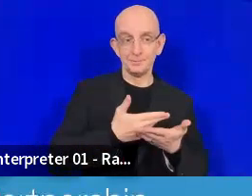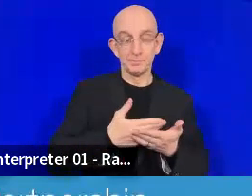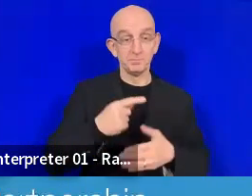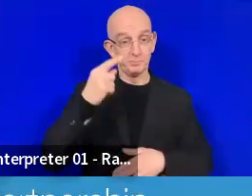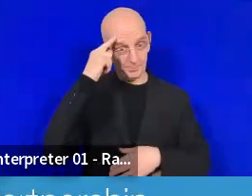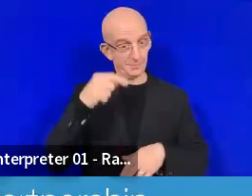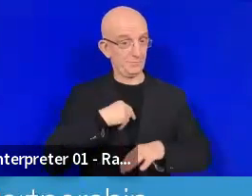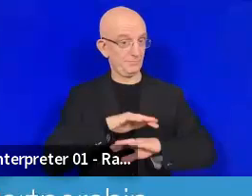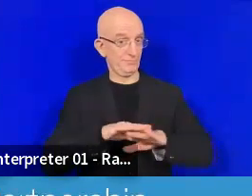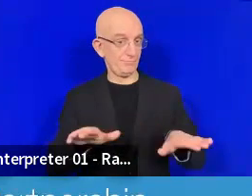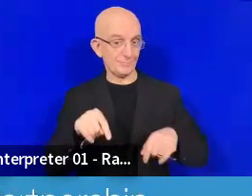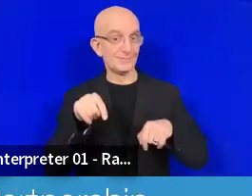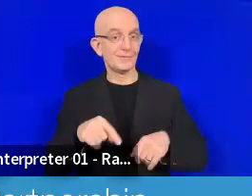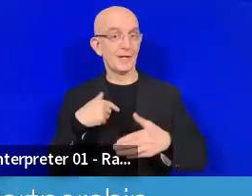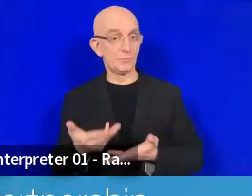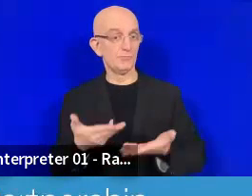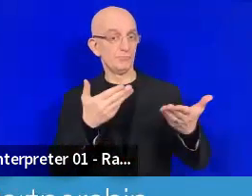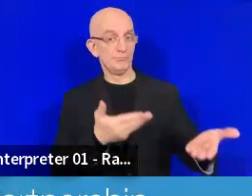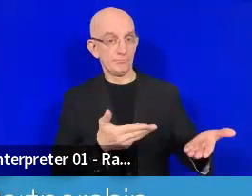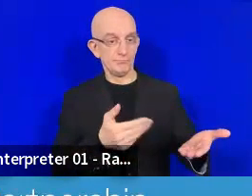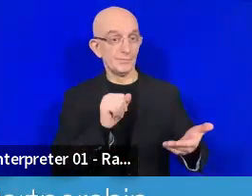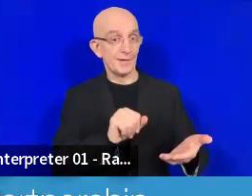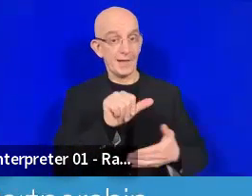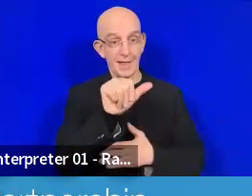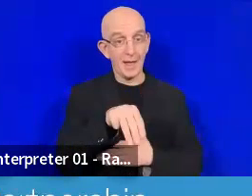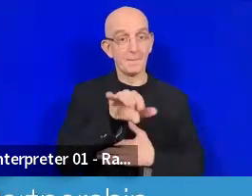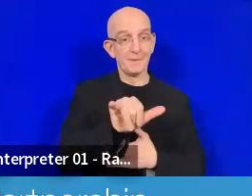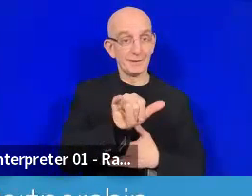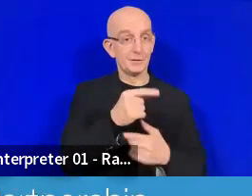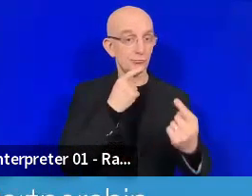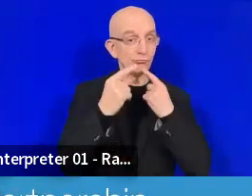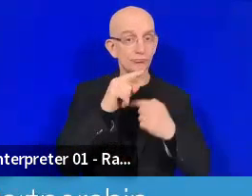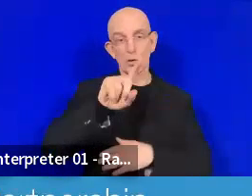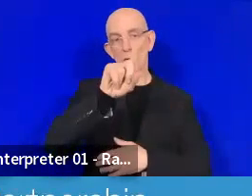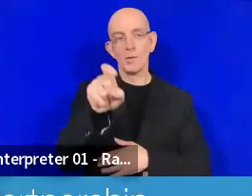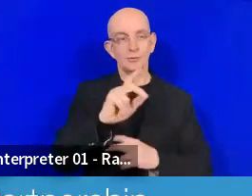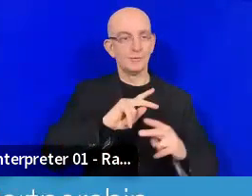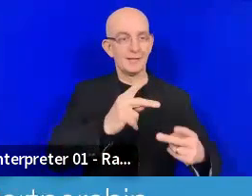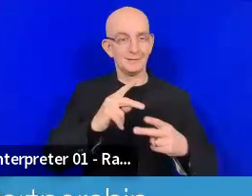Thank you, Waiswa for that great overview, and thanks, Laura, for the